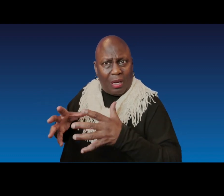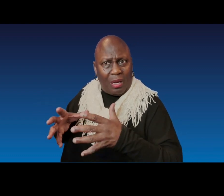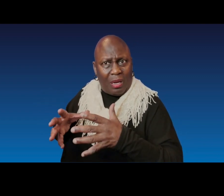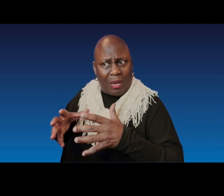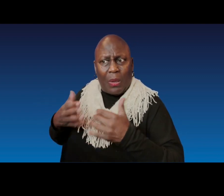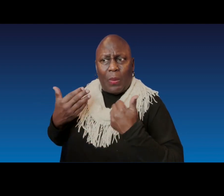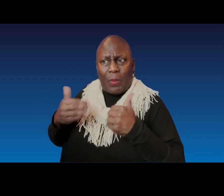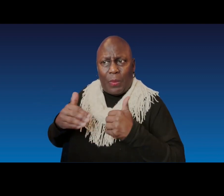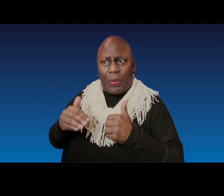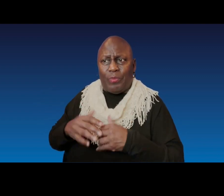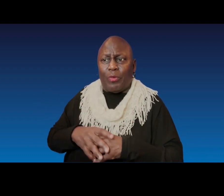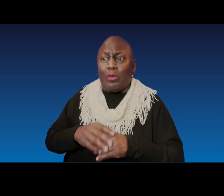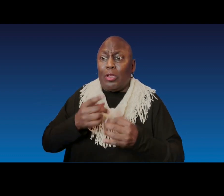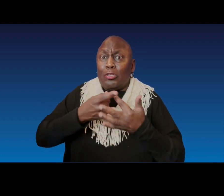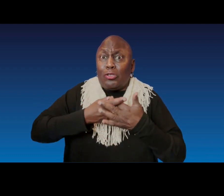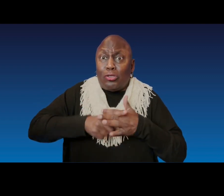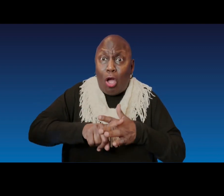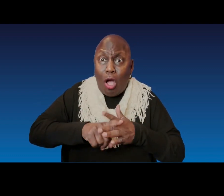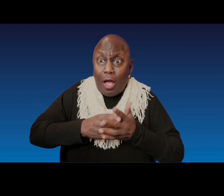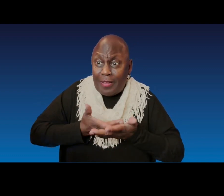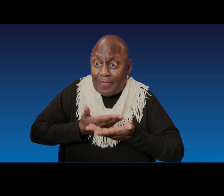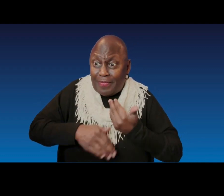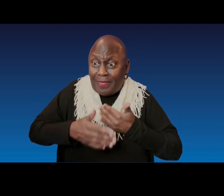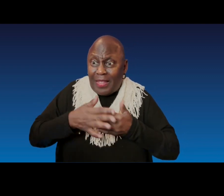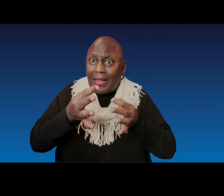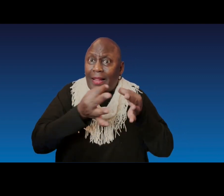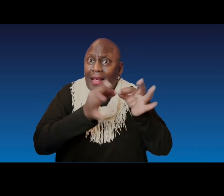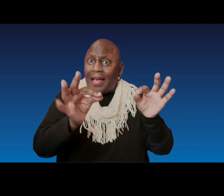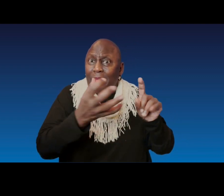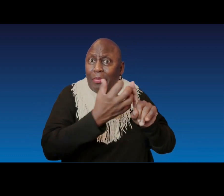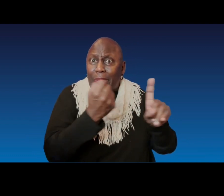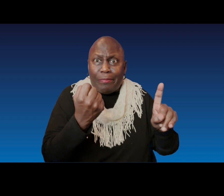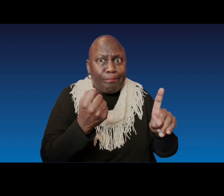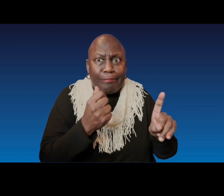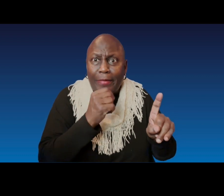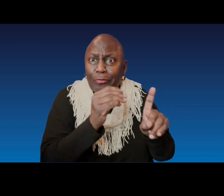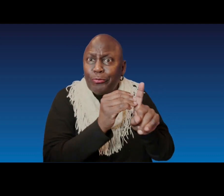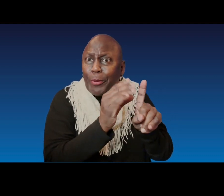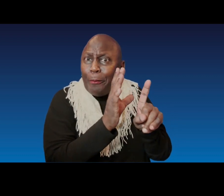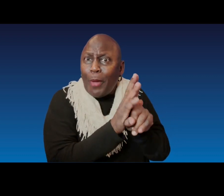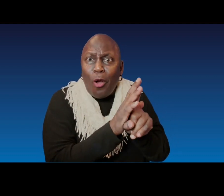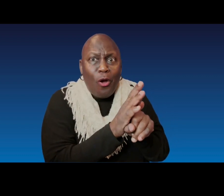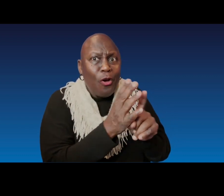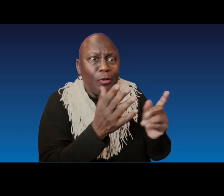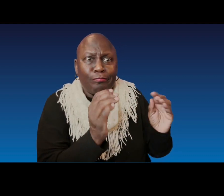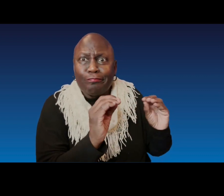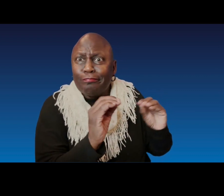Wow. It starts at birth with language deprivation